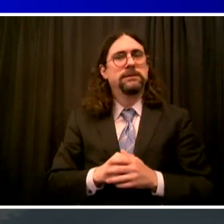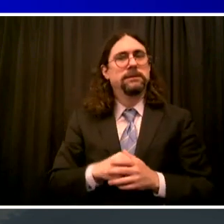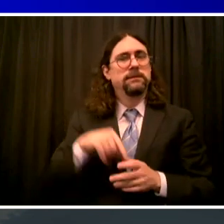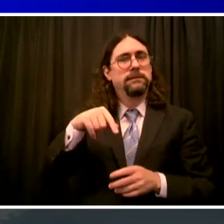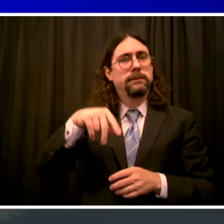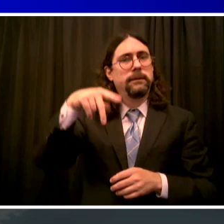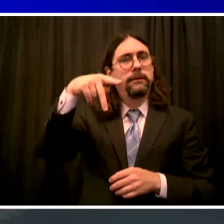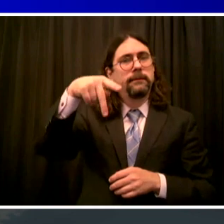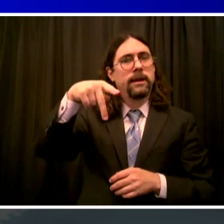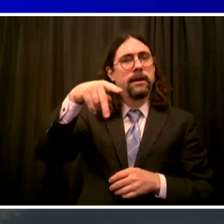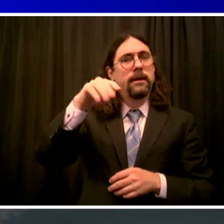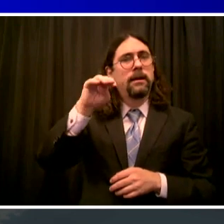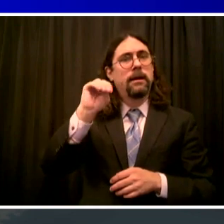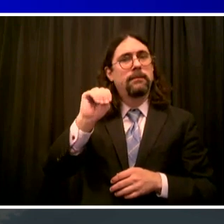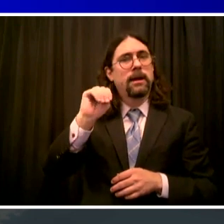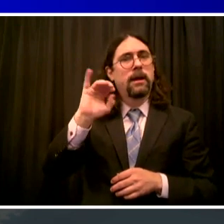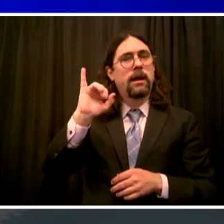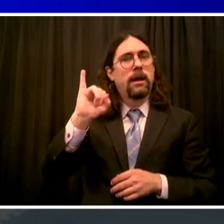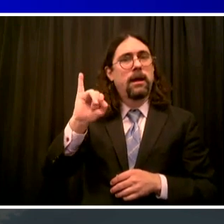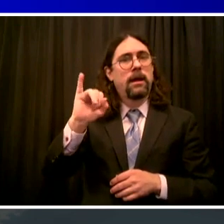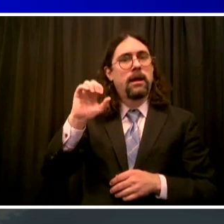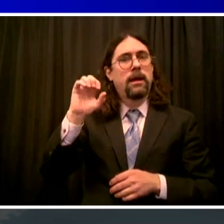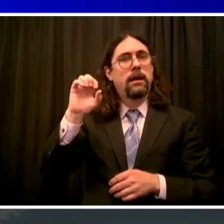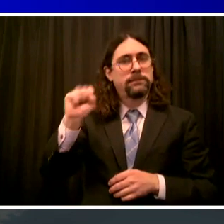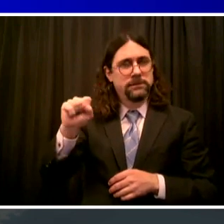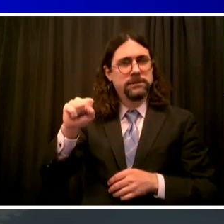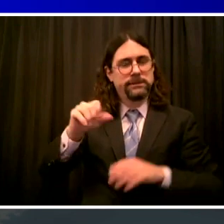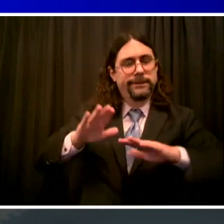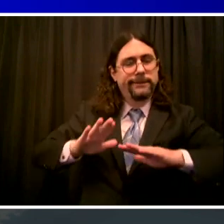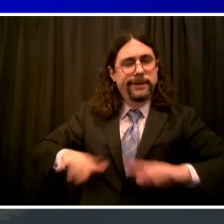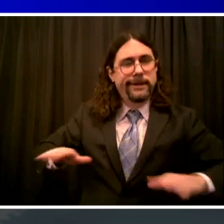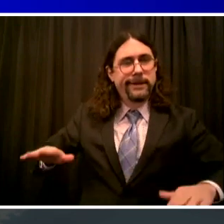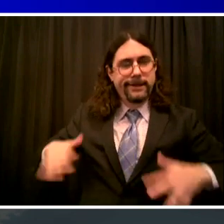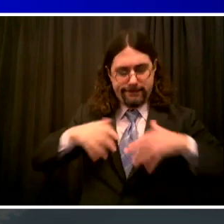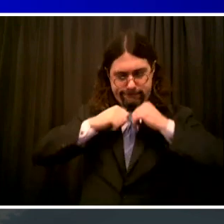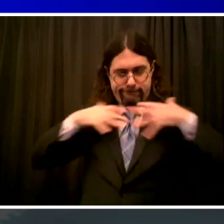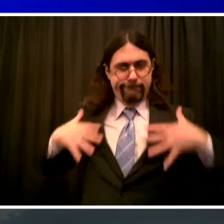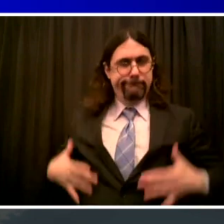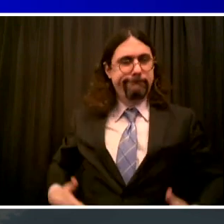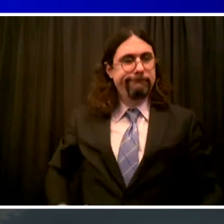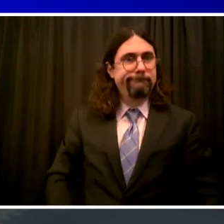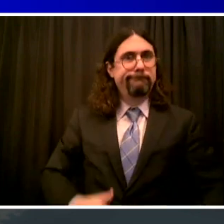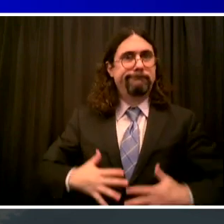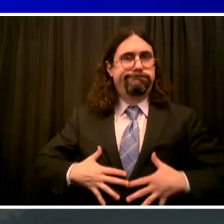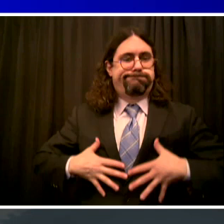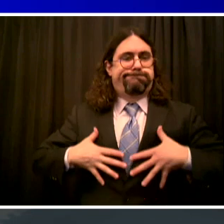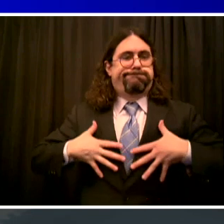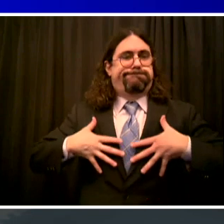VIGILANCE WILL MAKE ALL THE DIFFERENCE. PEDIATRIC